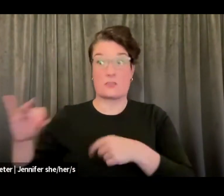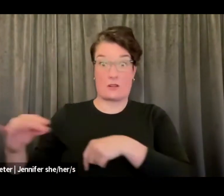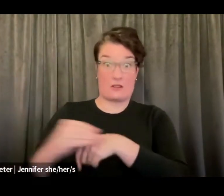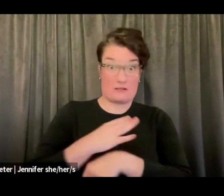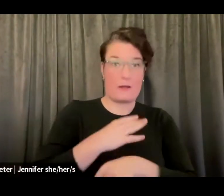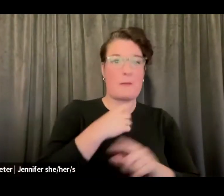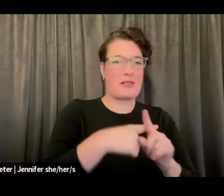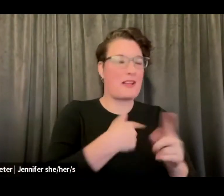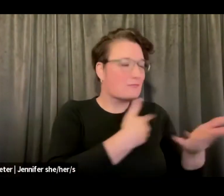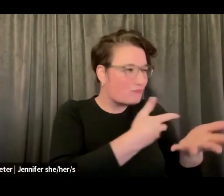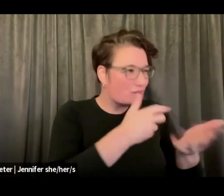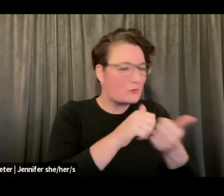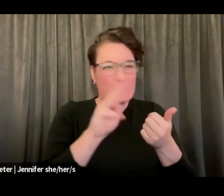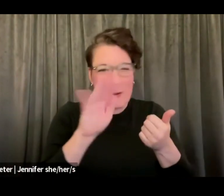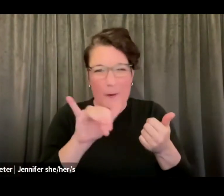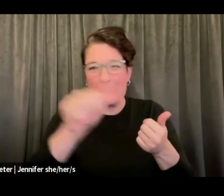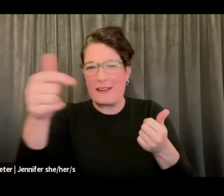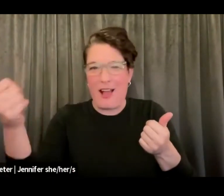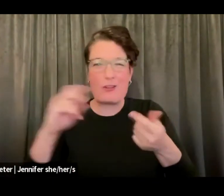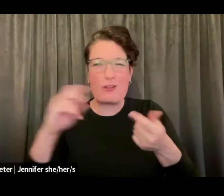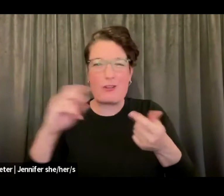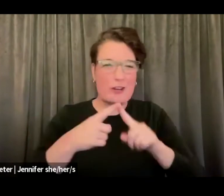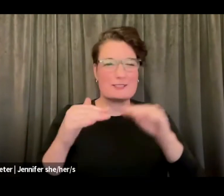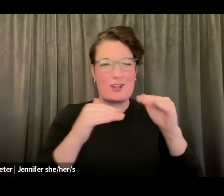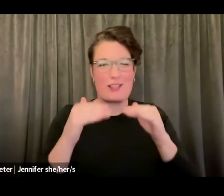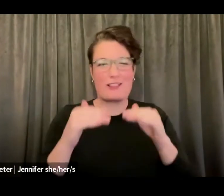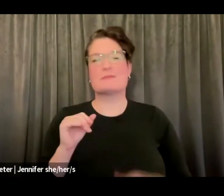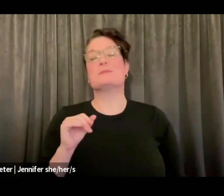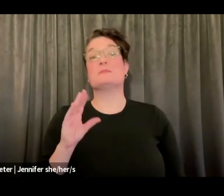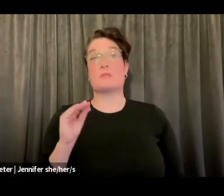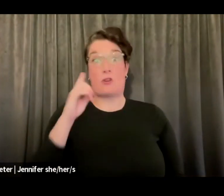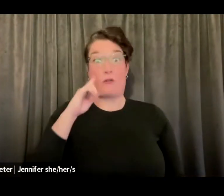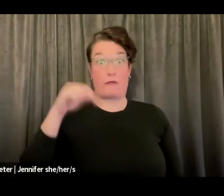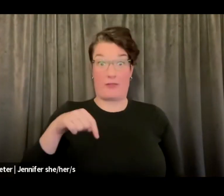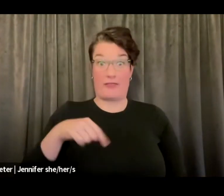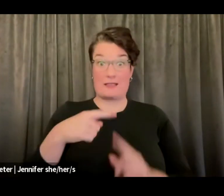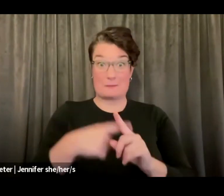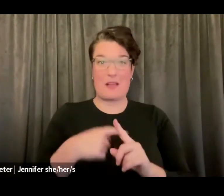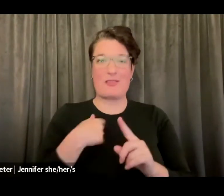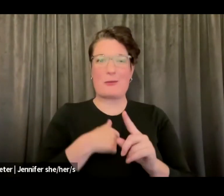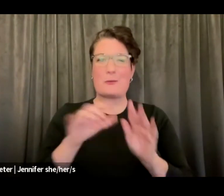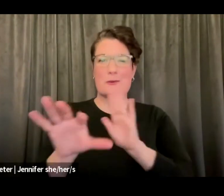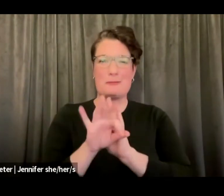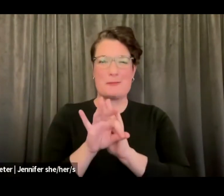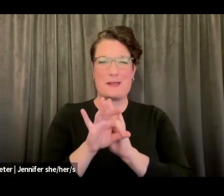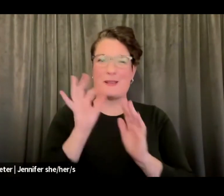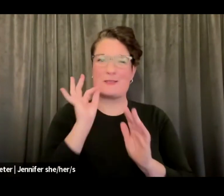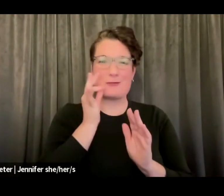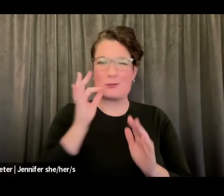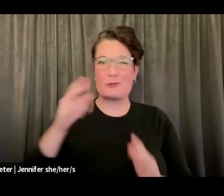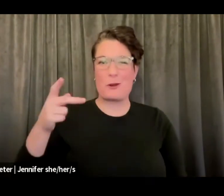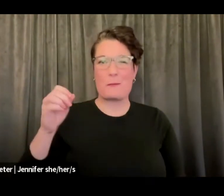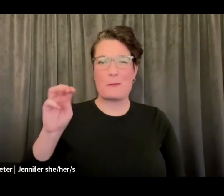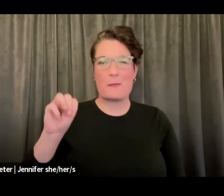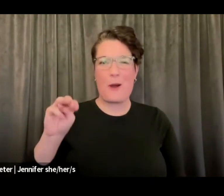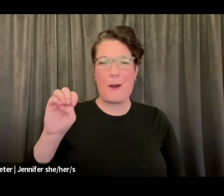So for Tishrei we've associated this month with the pomegranate, and I'd like